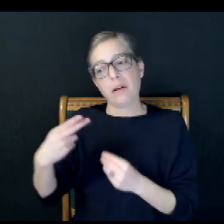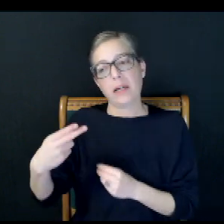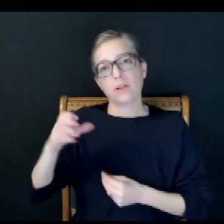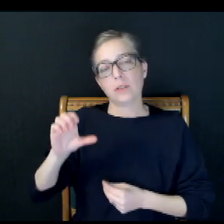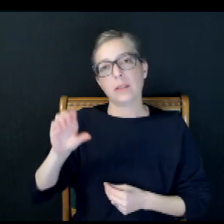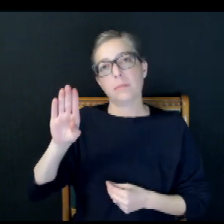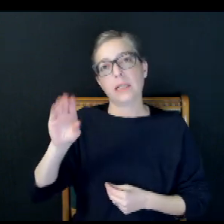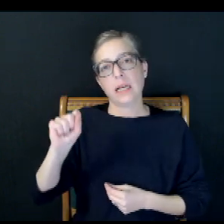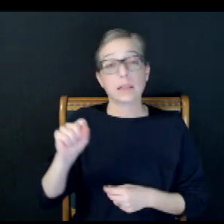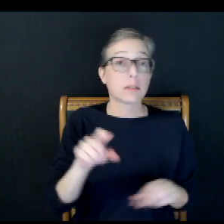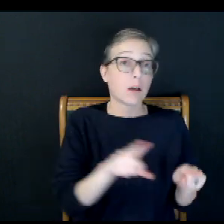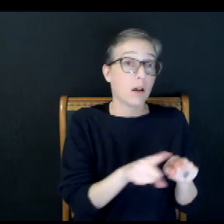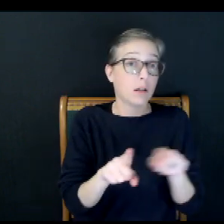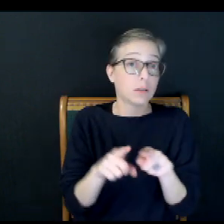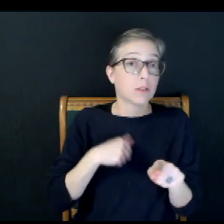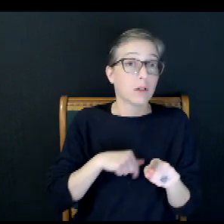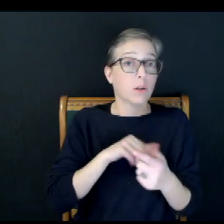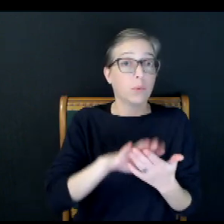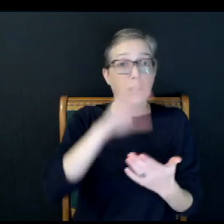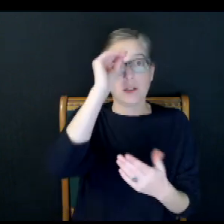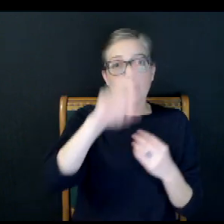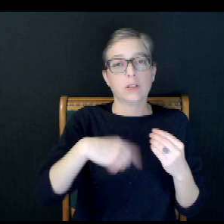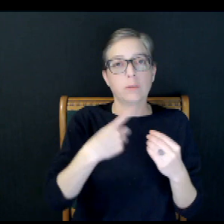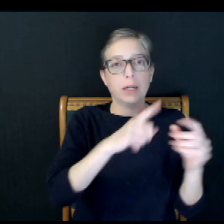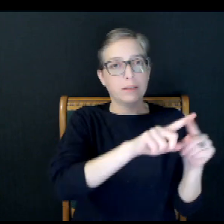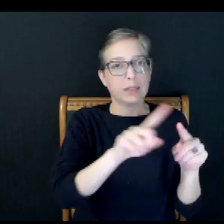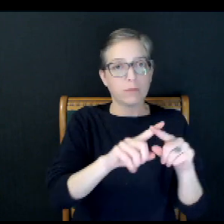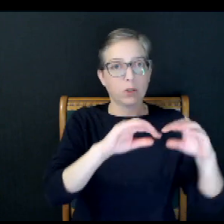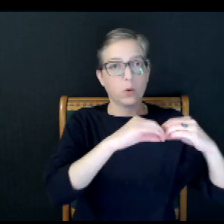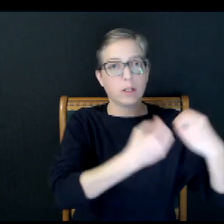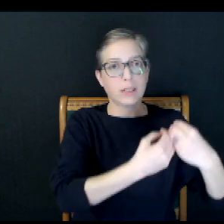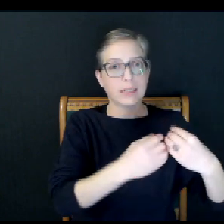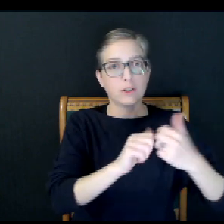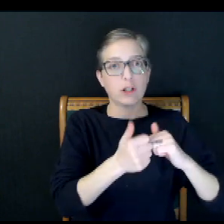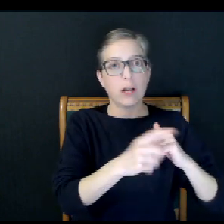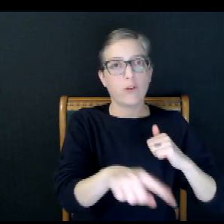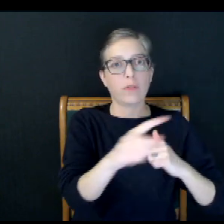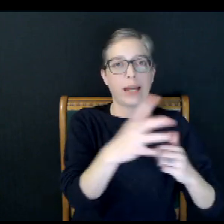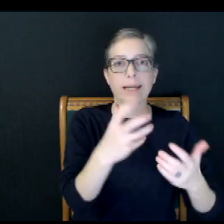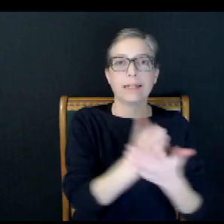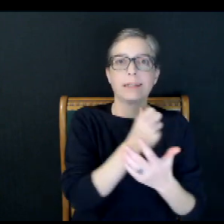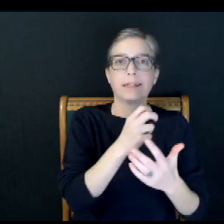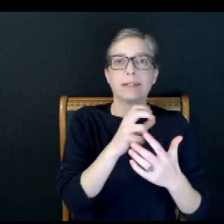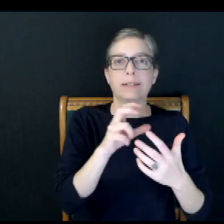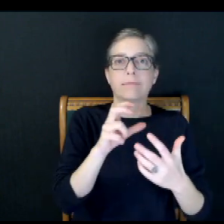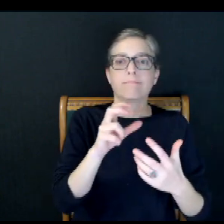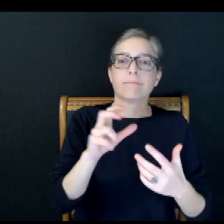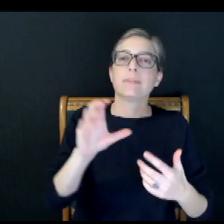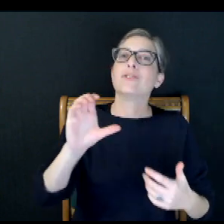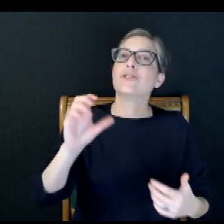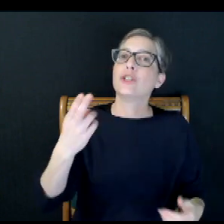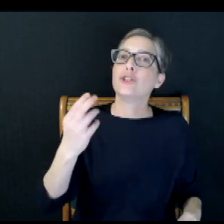about how these organizations really champion health equity. These things I think I've carried internally into our department